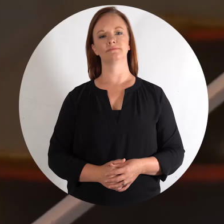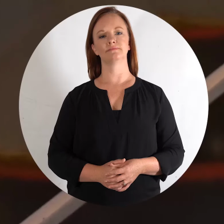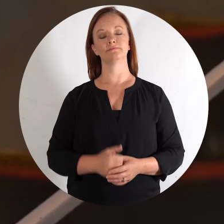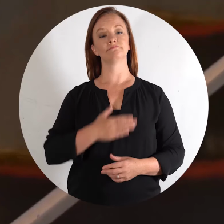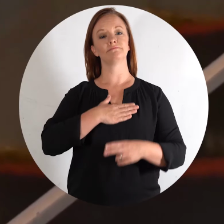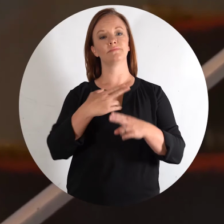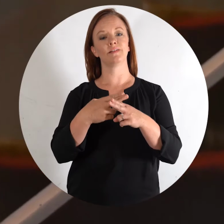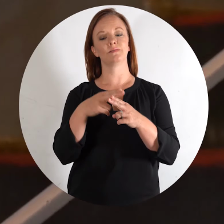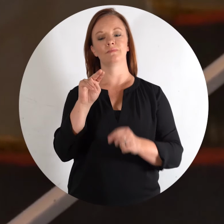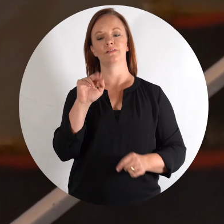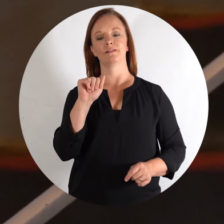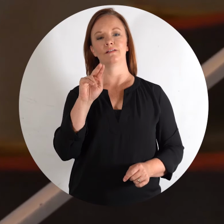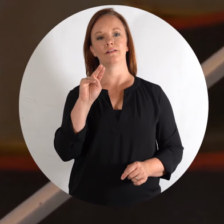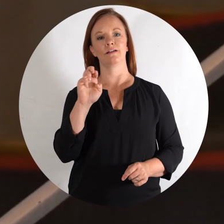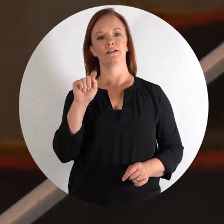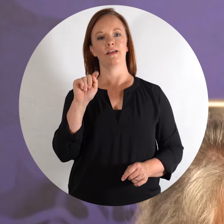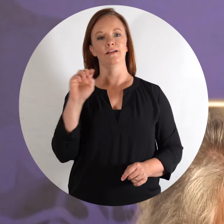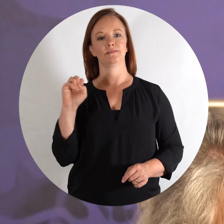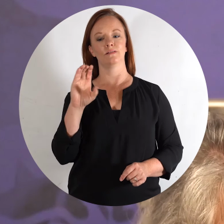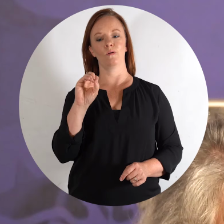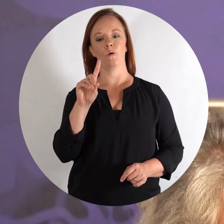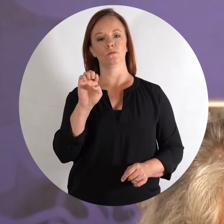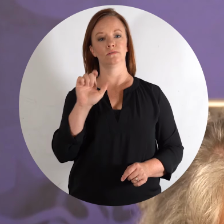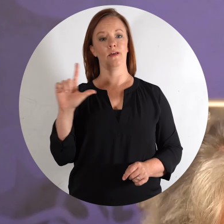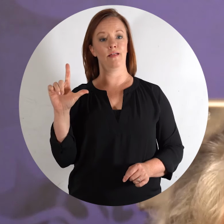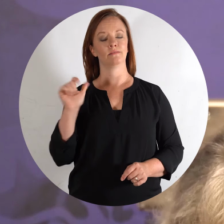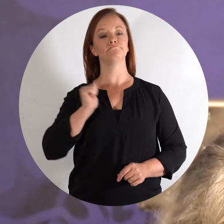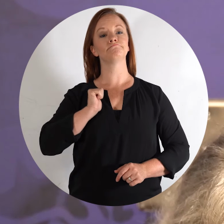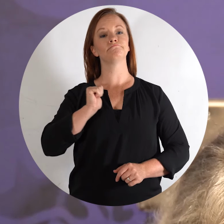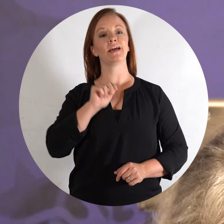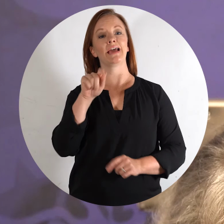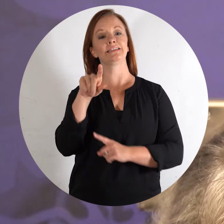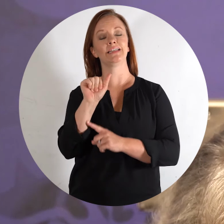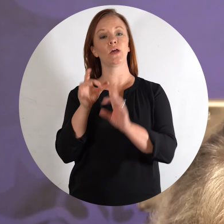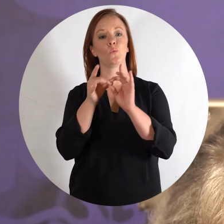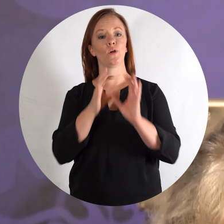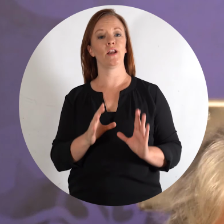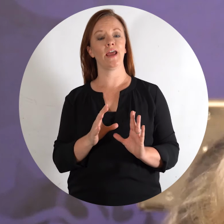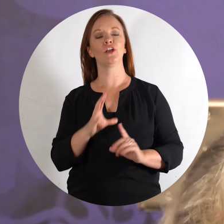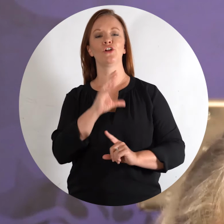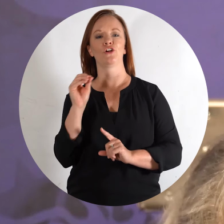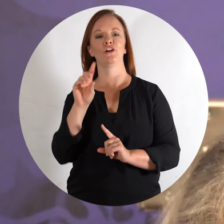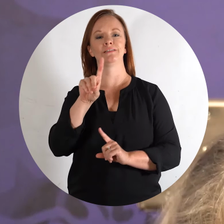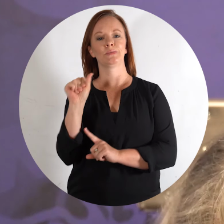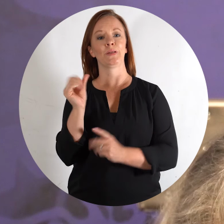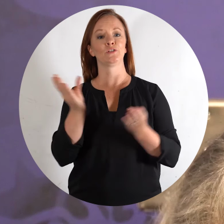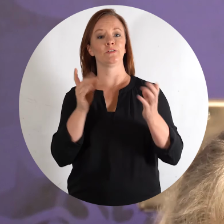My name is Nanette Odell and I am the ADA coordinator and disability services manager